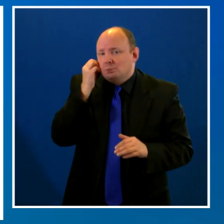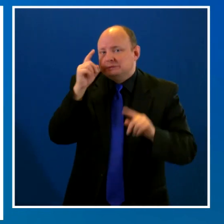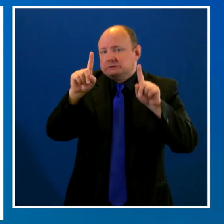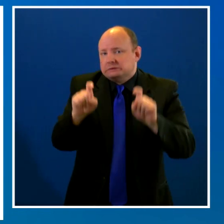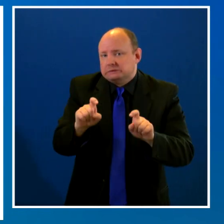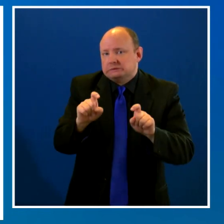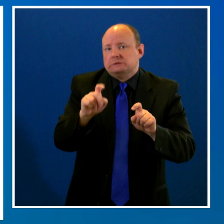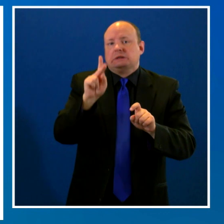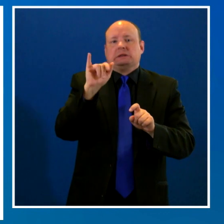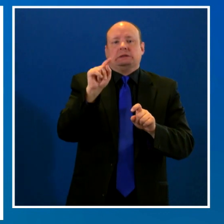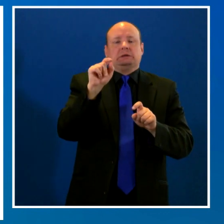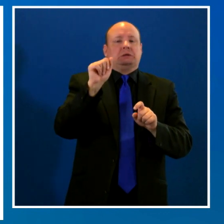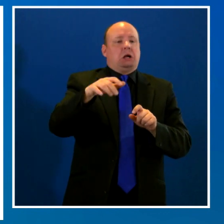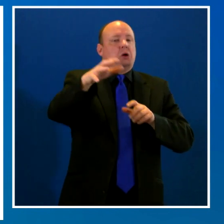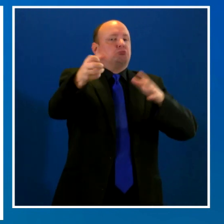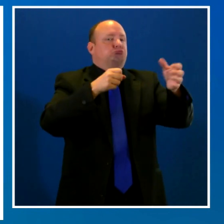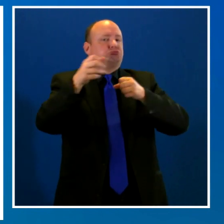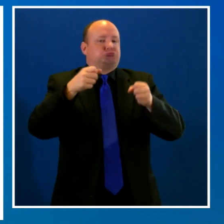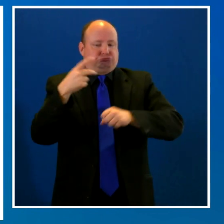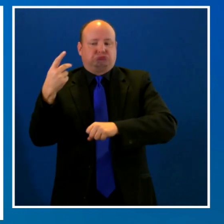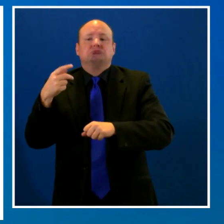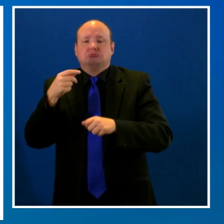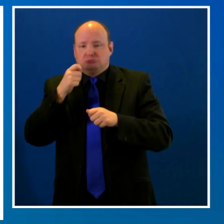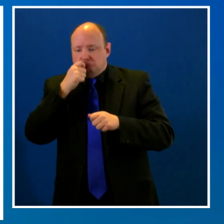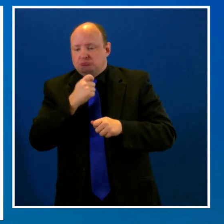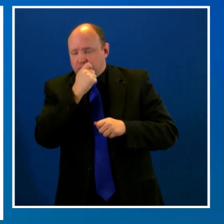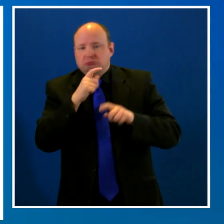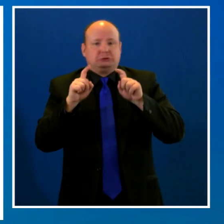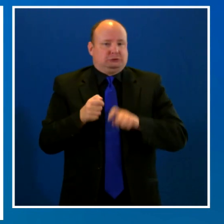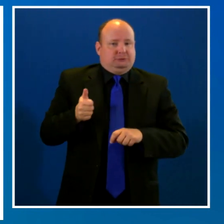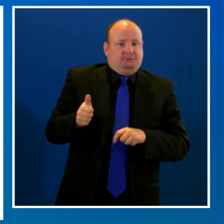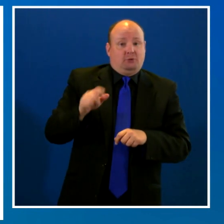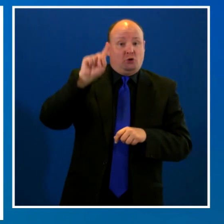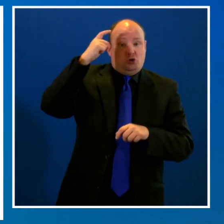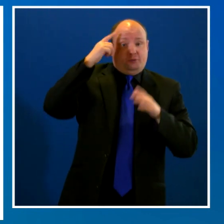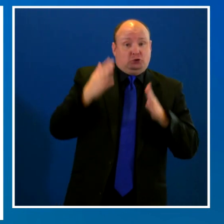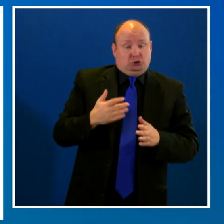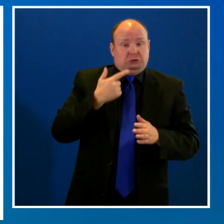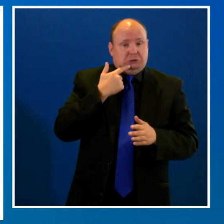Governors states that we will be receiving eight hundred thousand